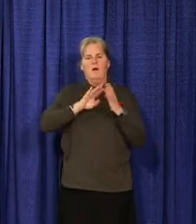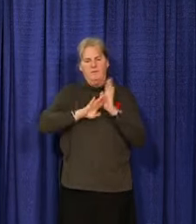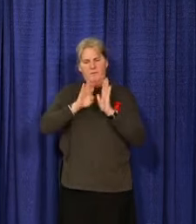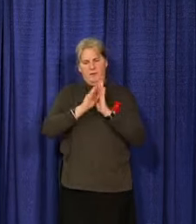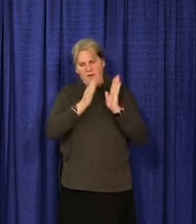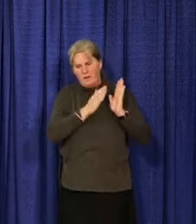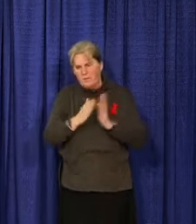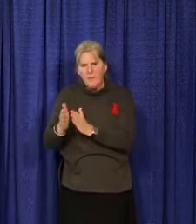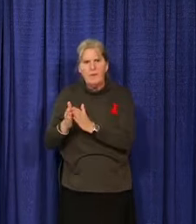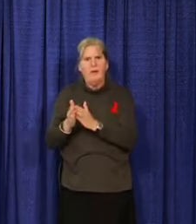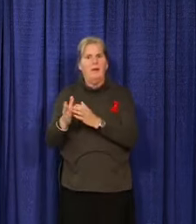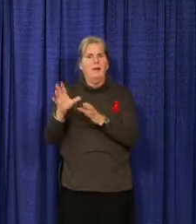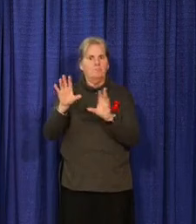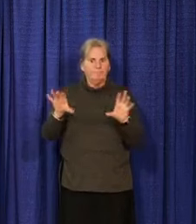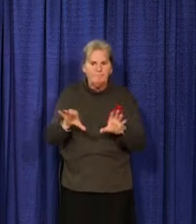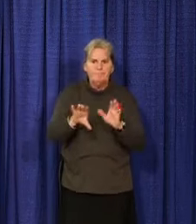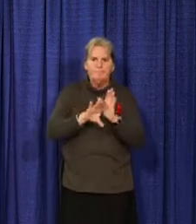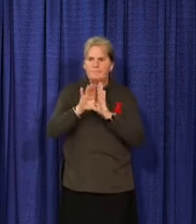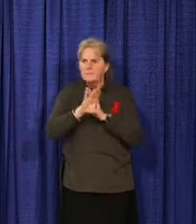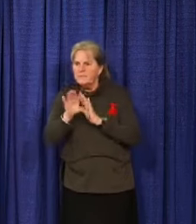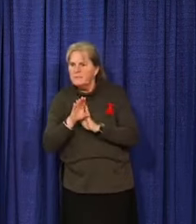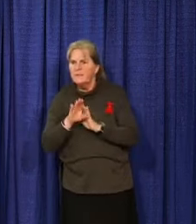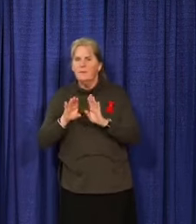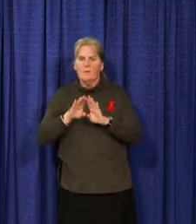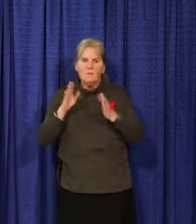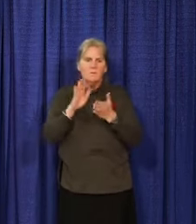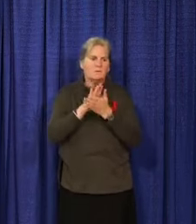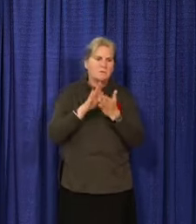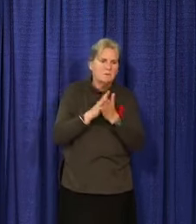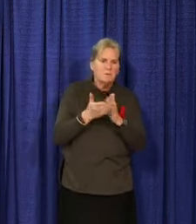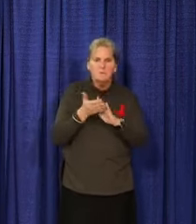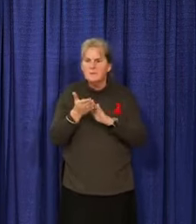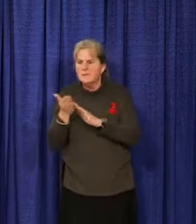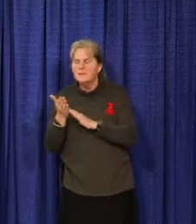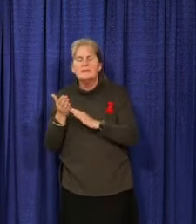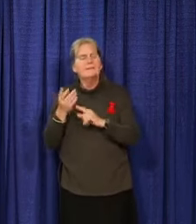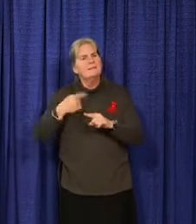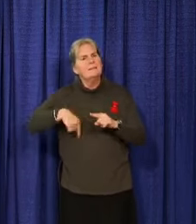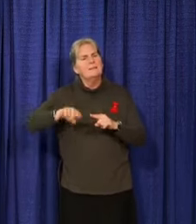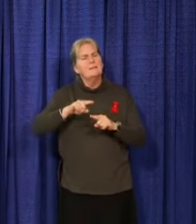few months as we have been working diligently on a school reopening plan.